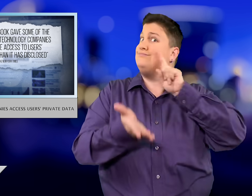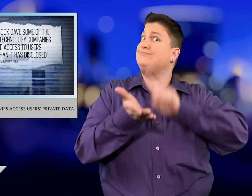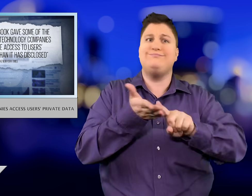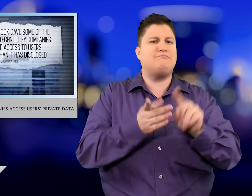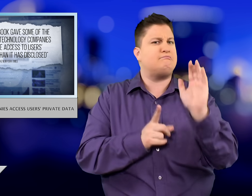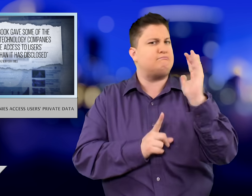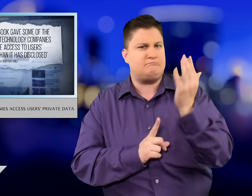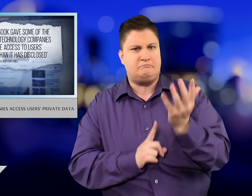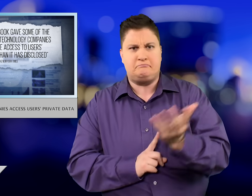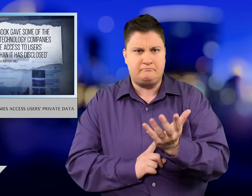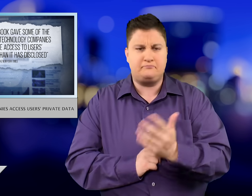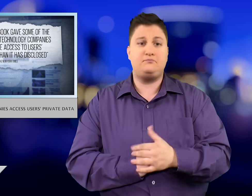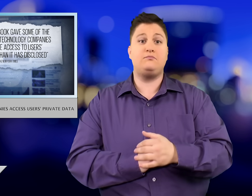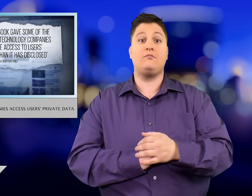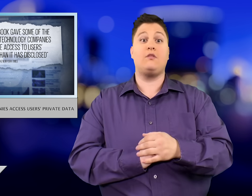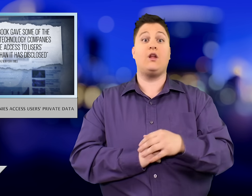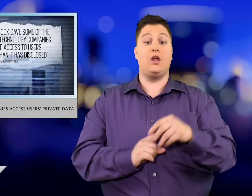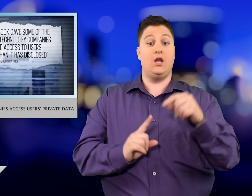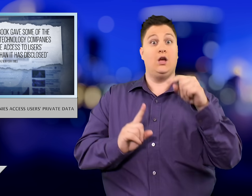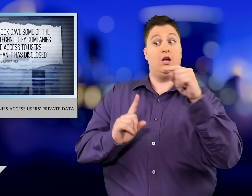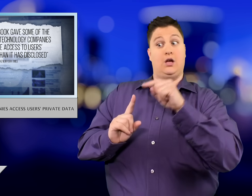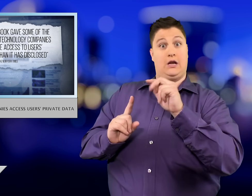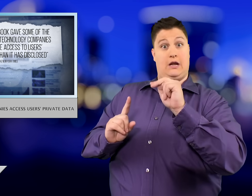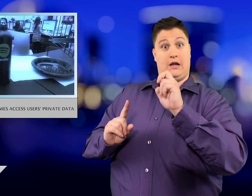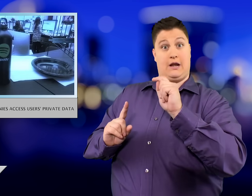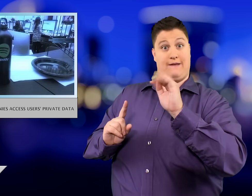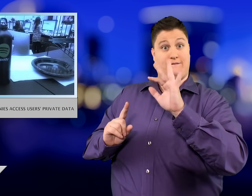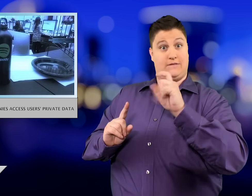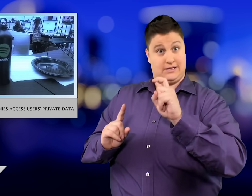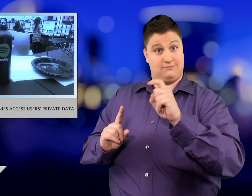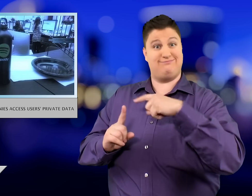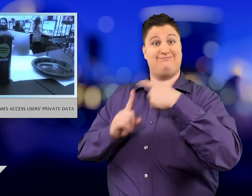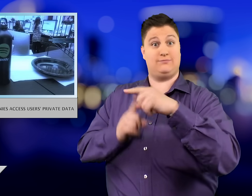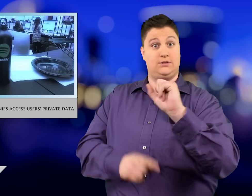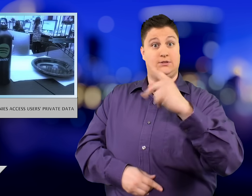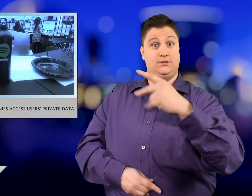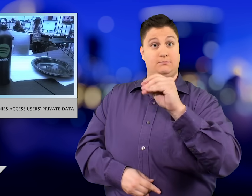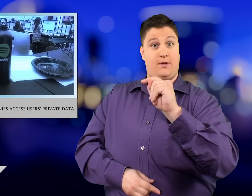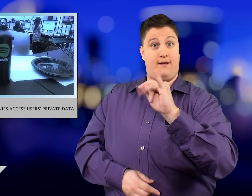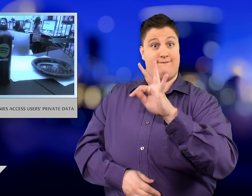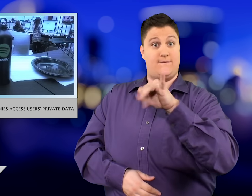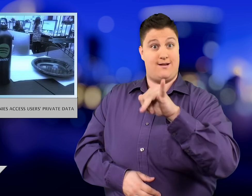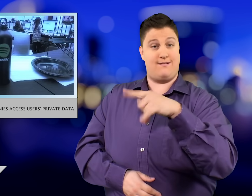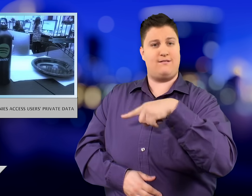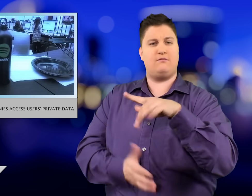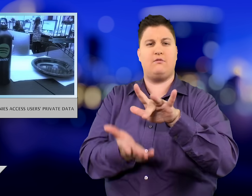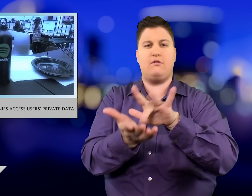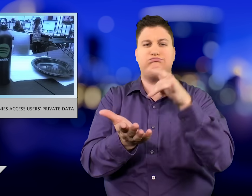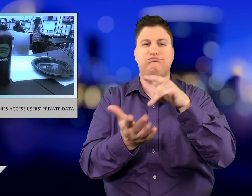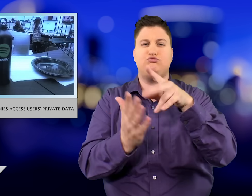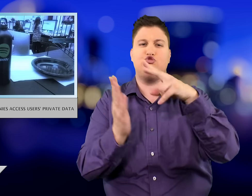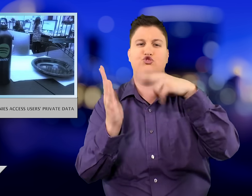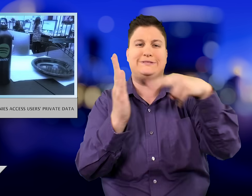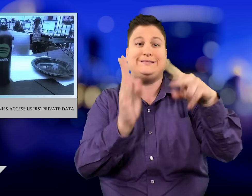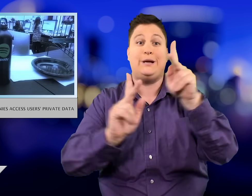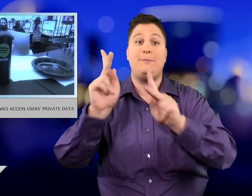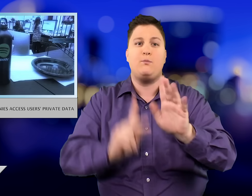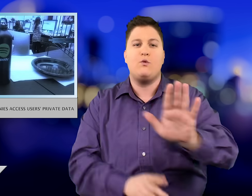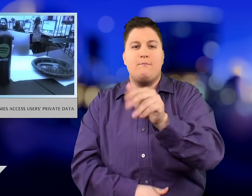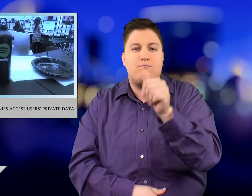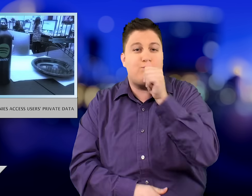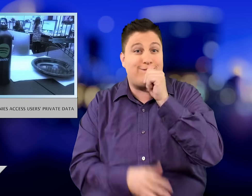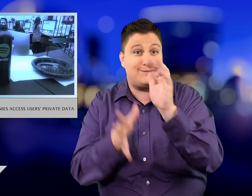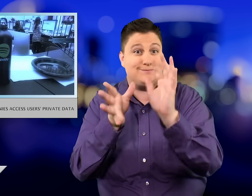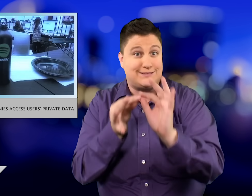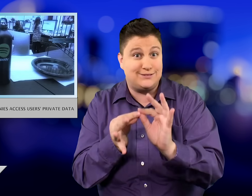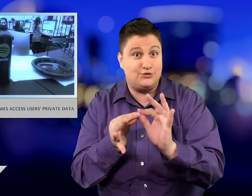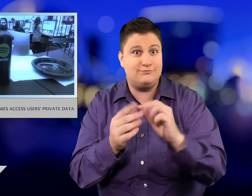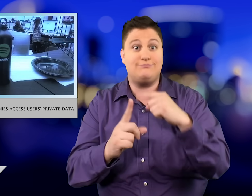The investigation alleges Netflix and Spotify had the ability to read Facebook users' private